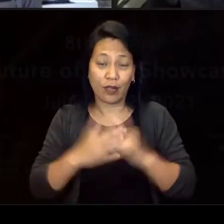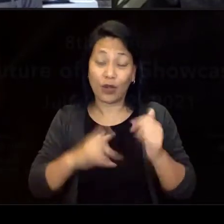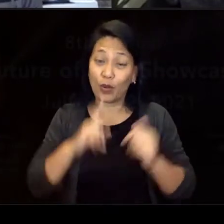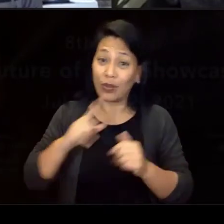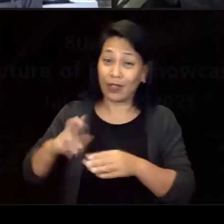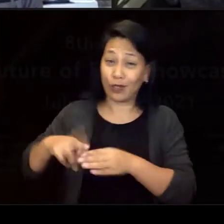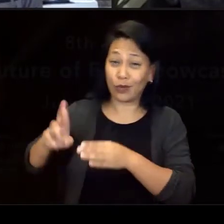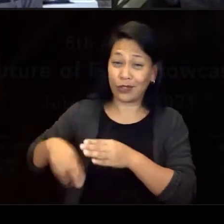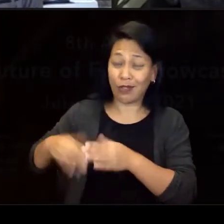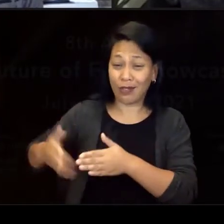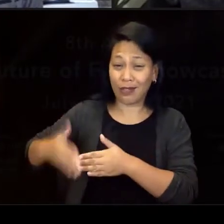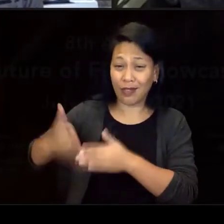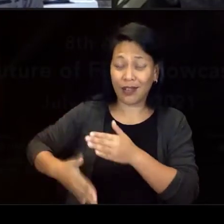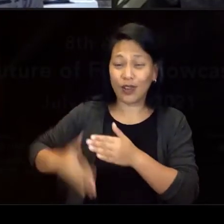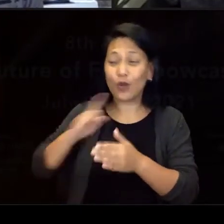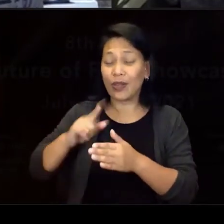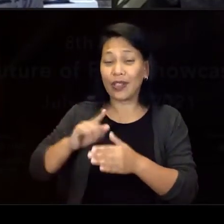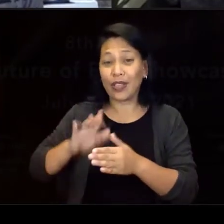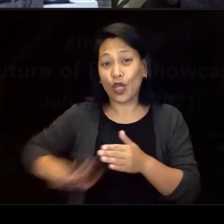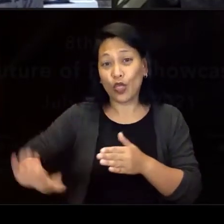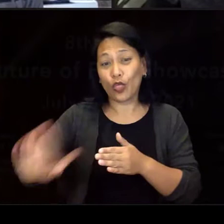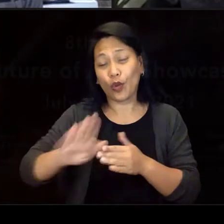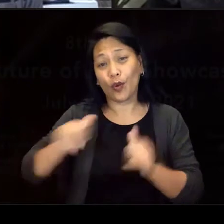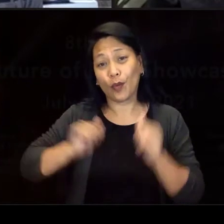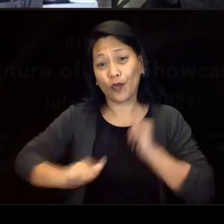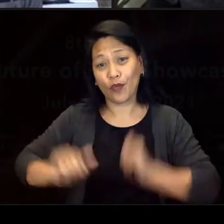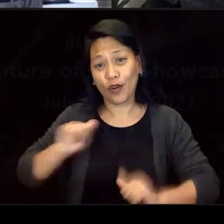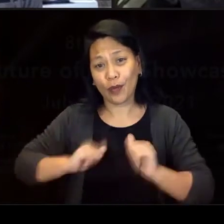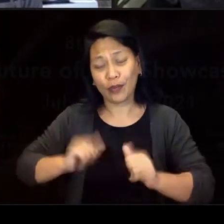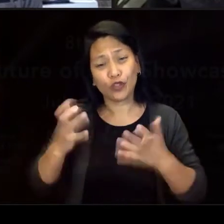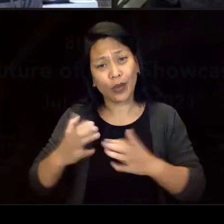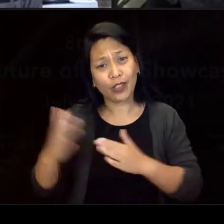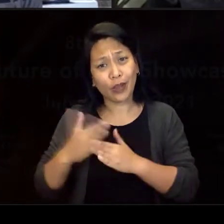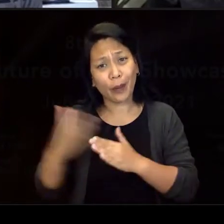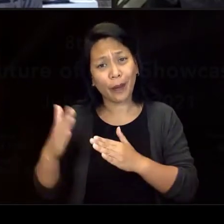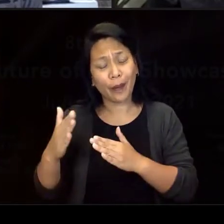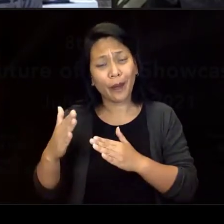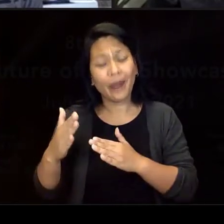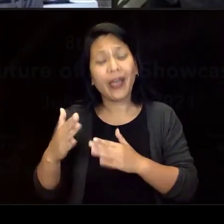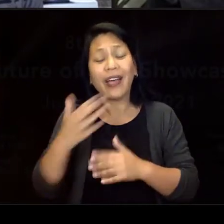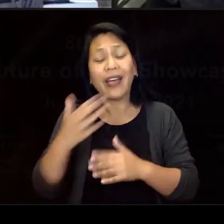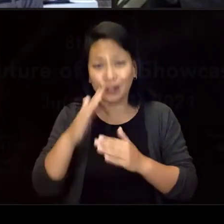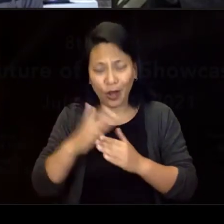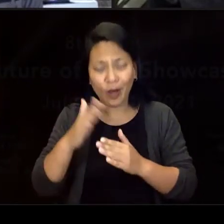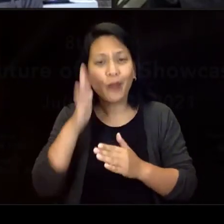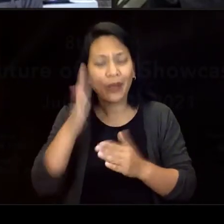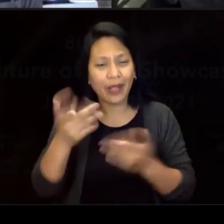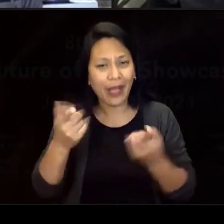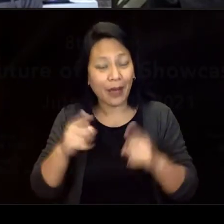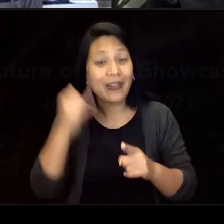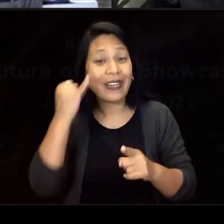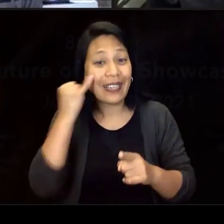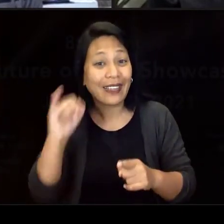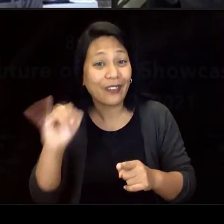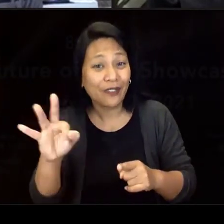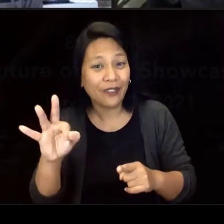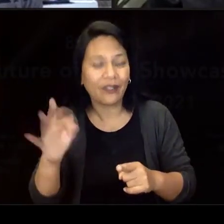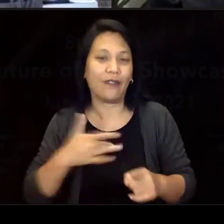Right? The best performance you capture on film is when people feel most able to work.